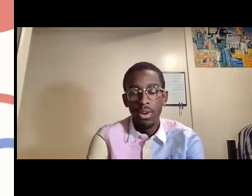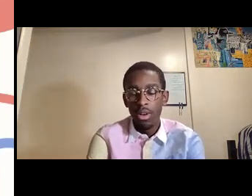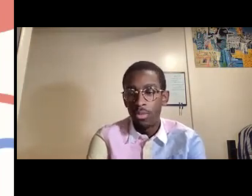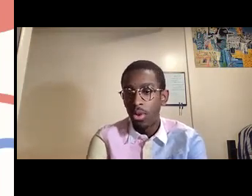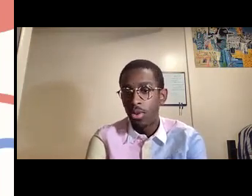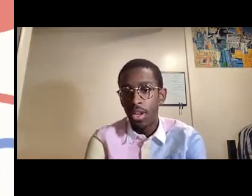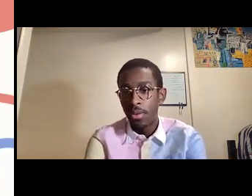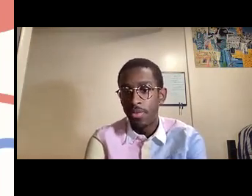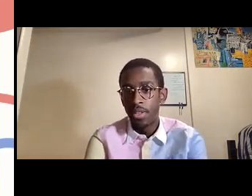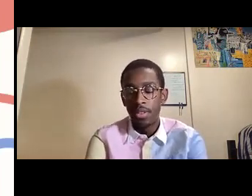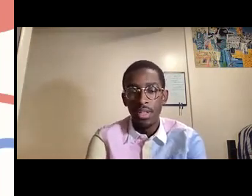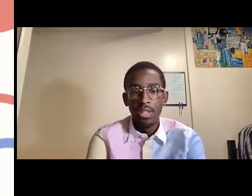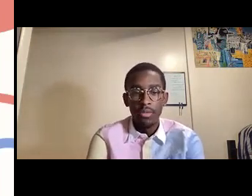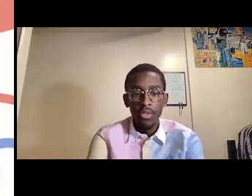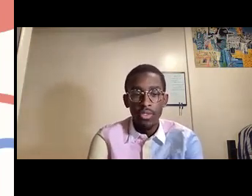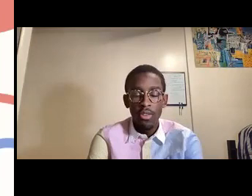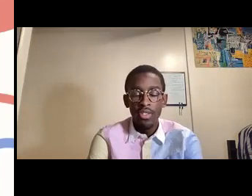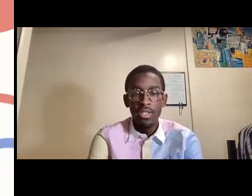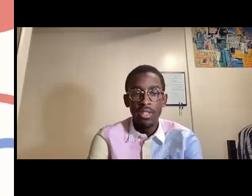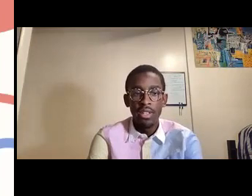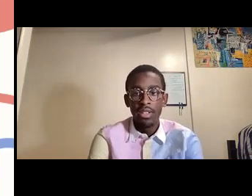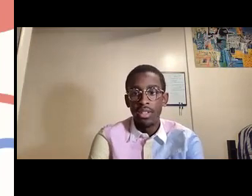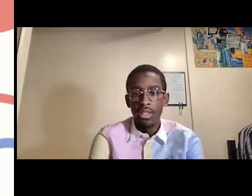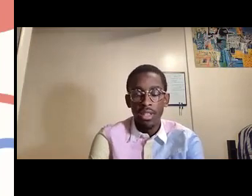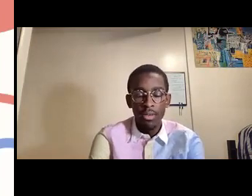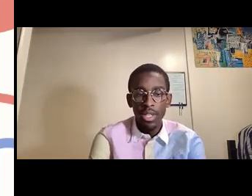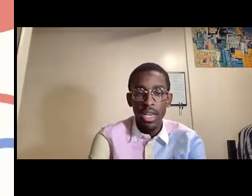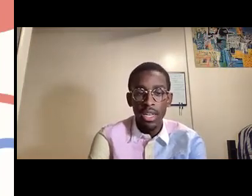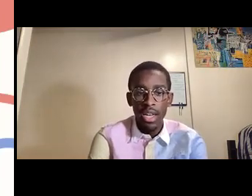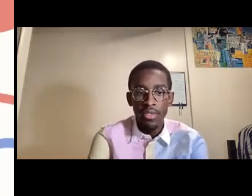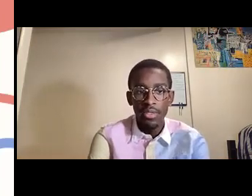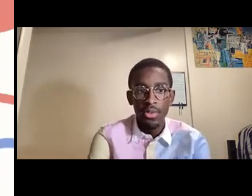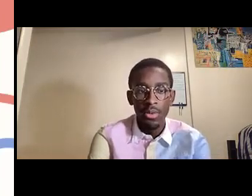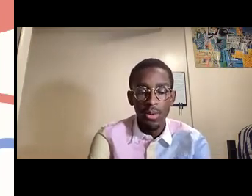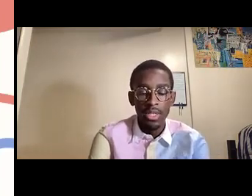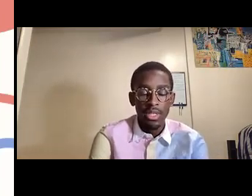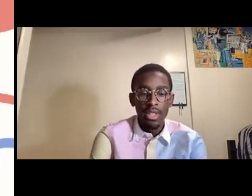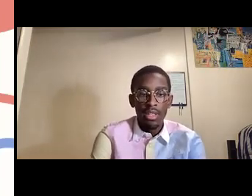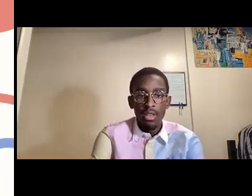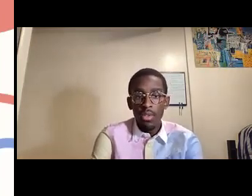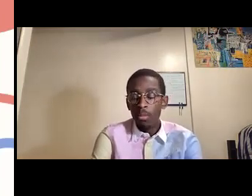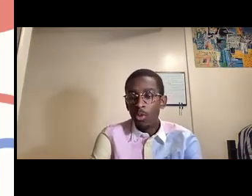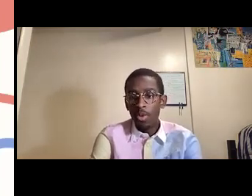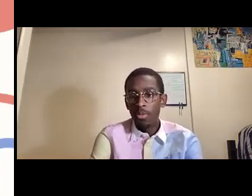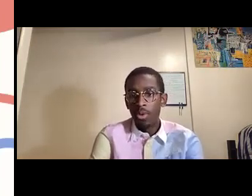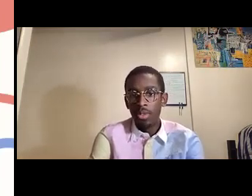all programs and different services that he never really had access to. And even though most people